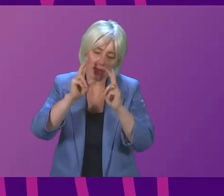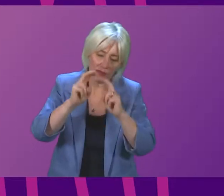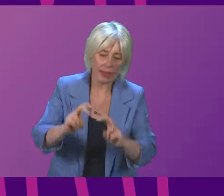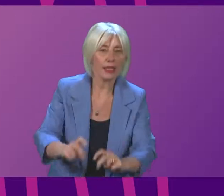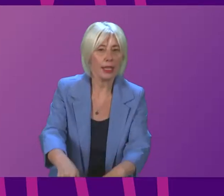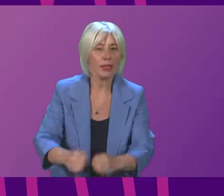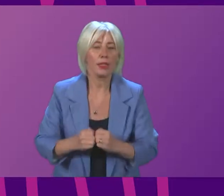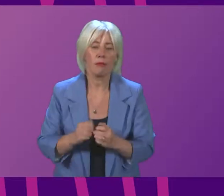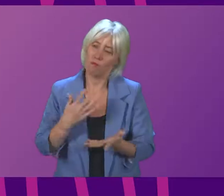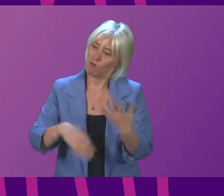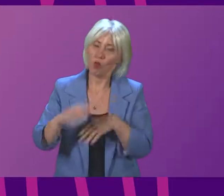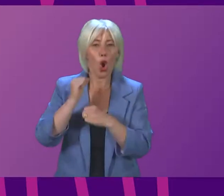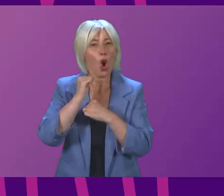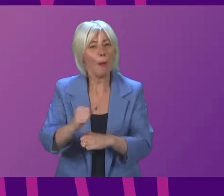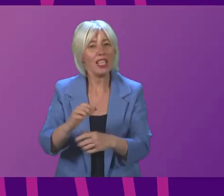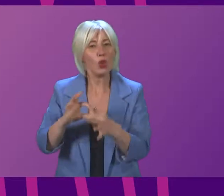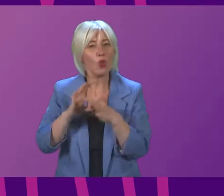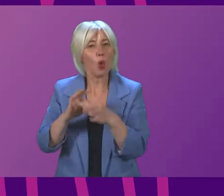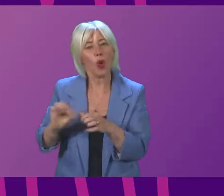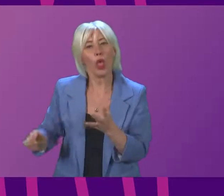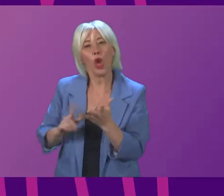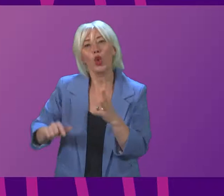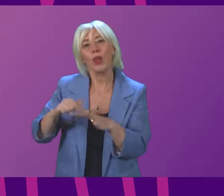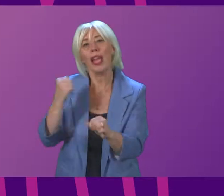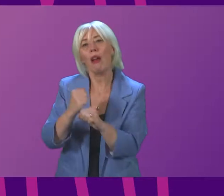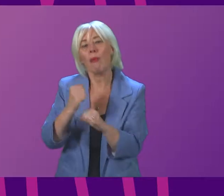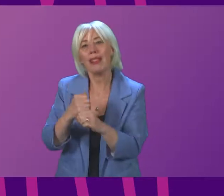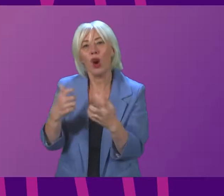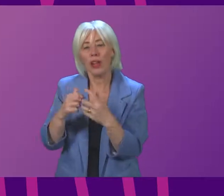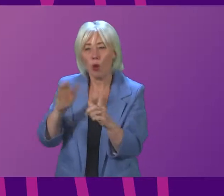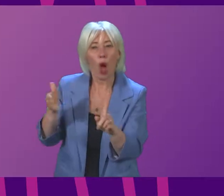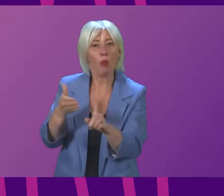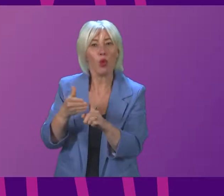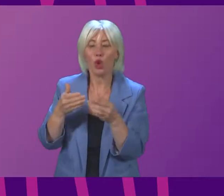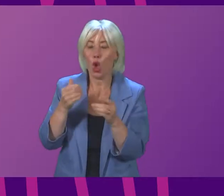committed to working with the UK Government to develop the approach to the UK-wide inquiry and